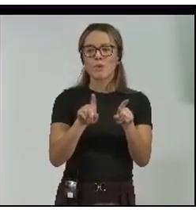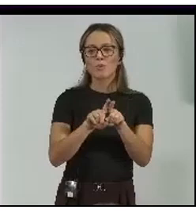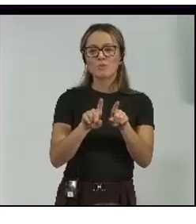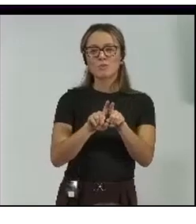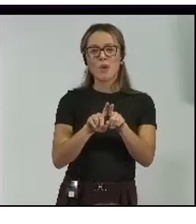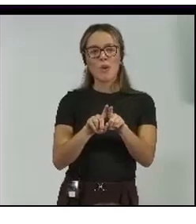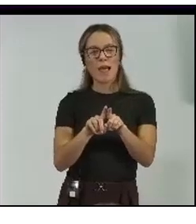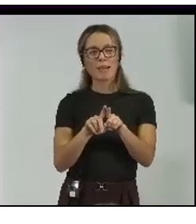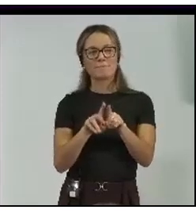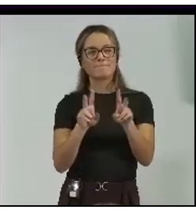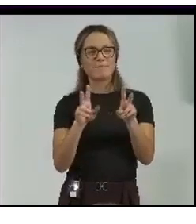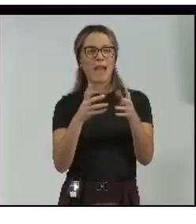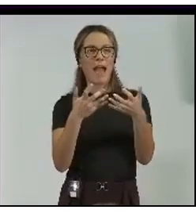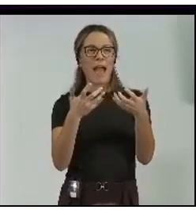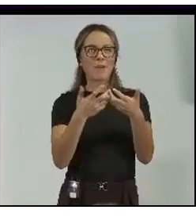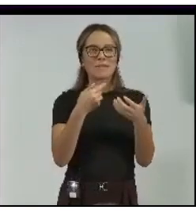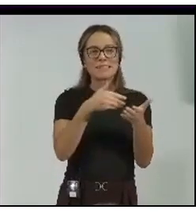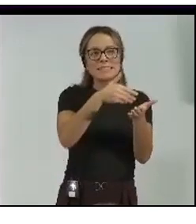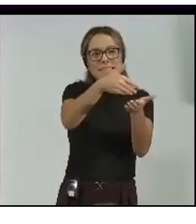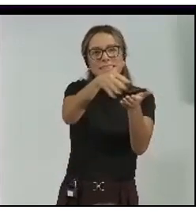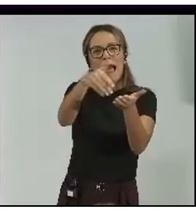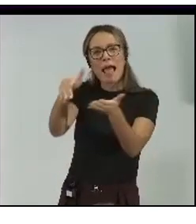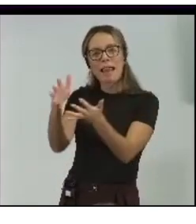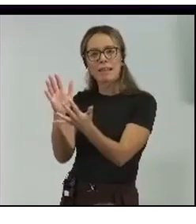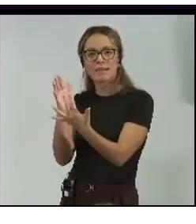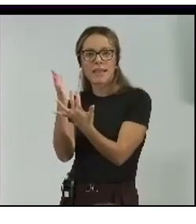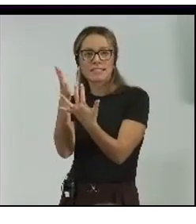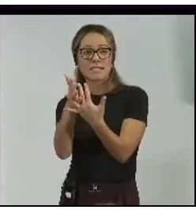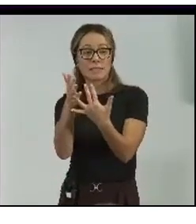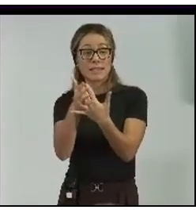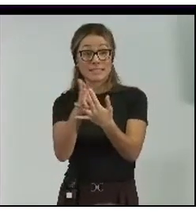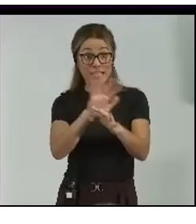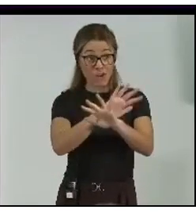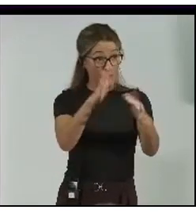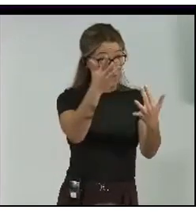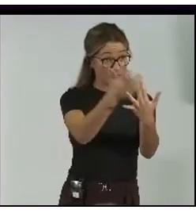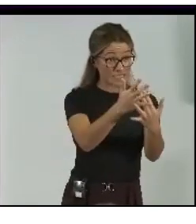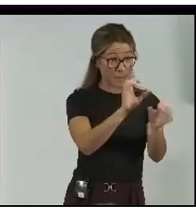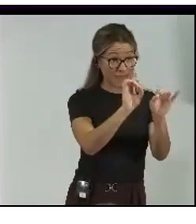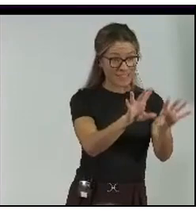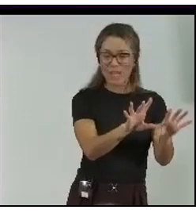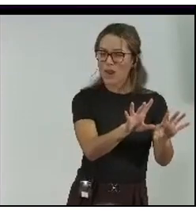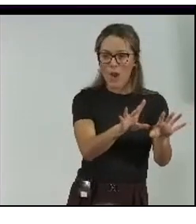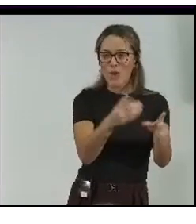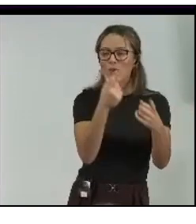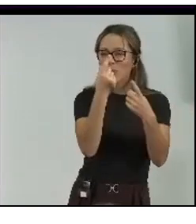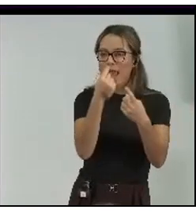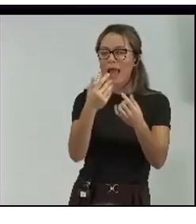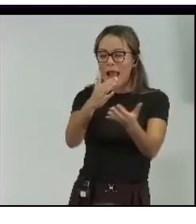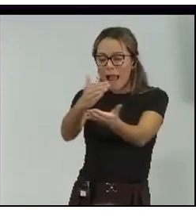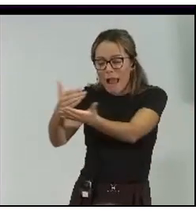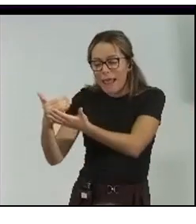is not just for accessibility purposes, it's also for data and for improving that process as well.